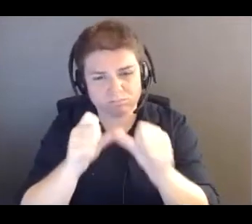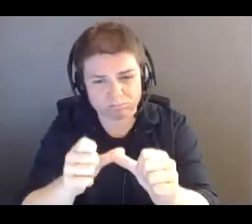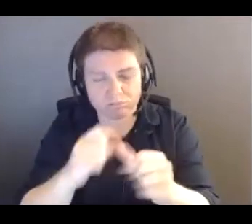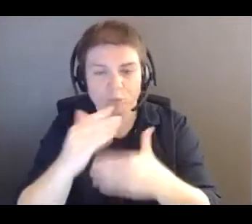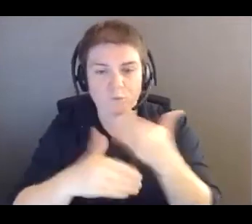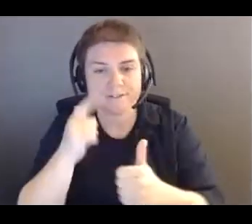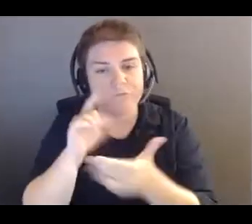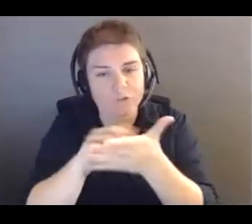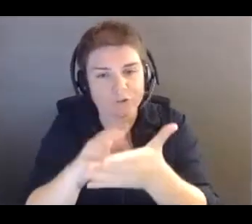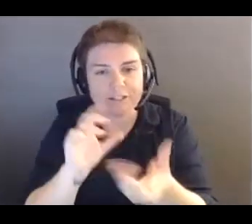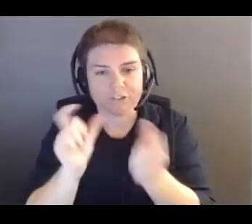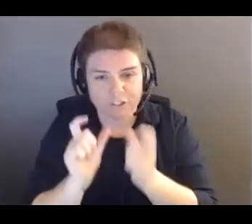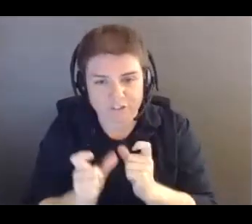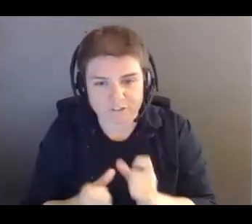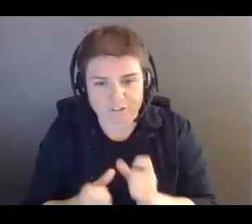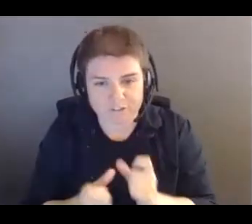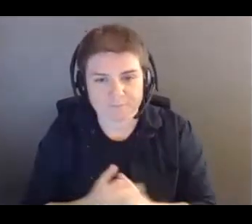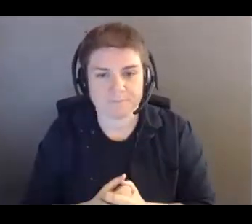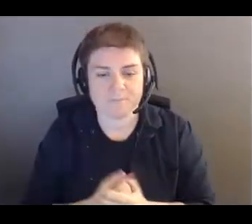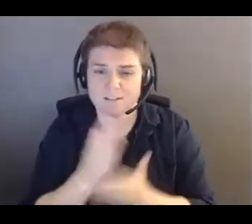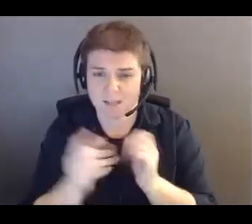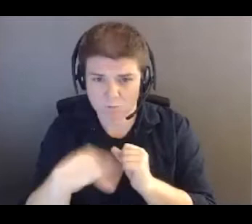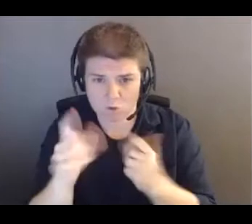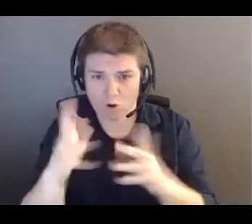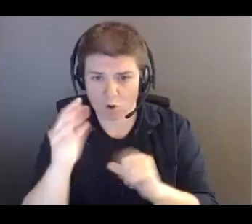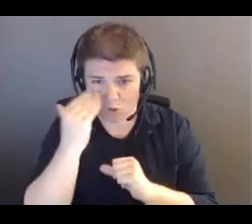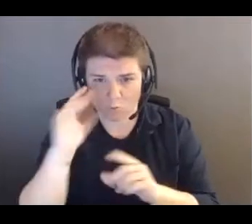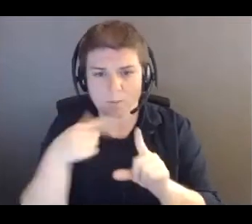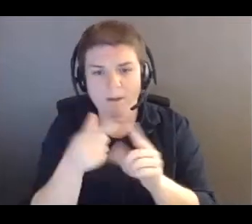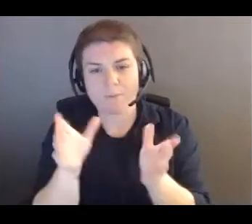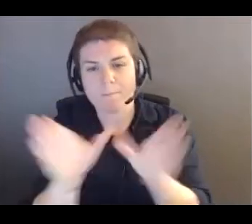and changing. Some of you may be aware of the public conversations we've been having